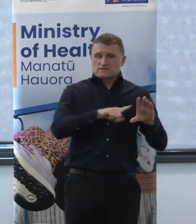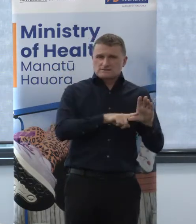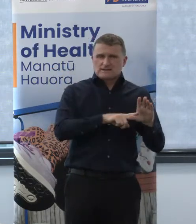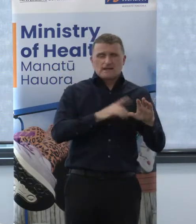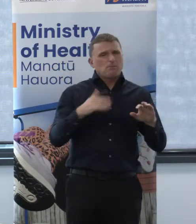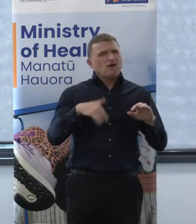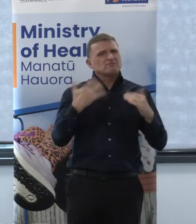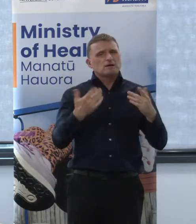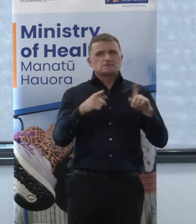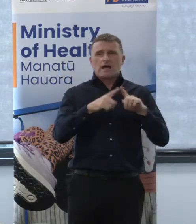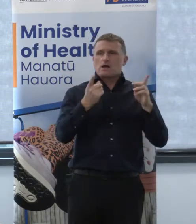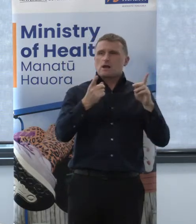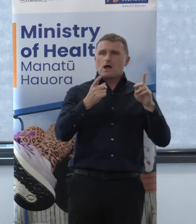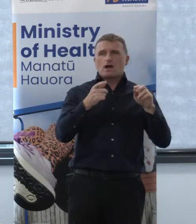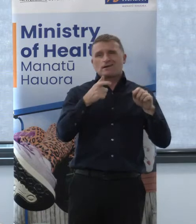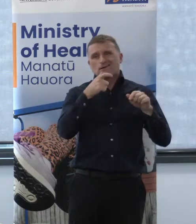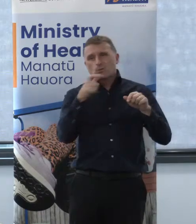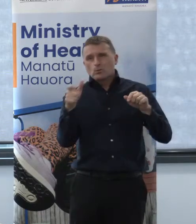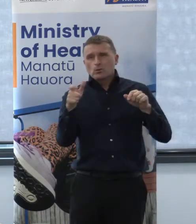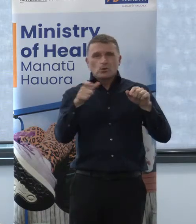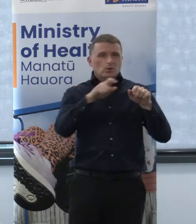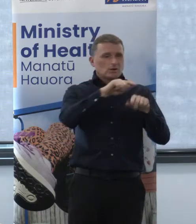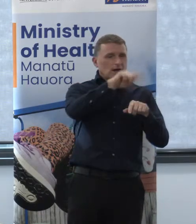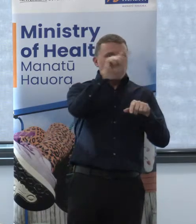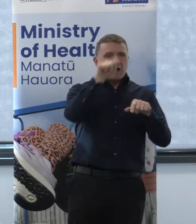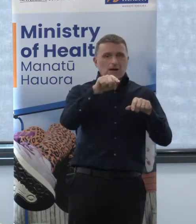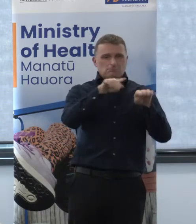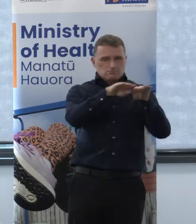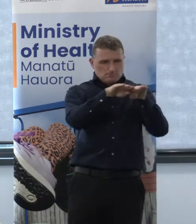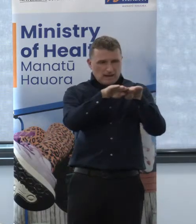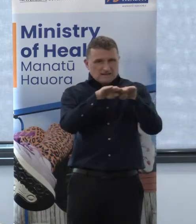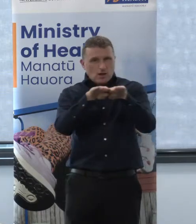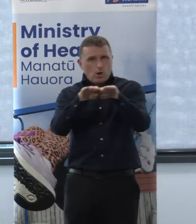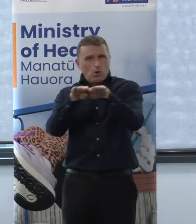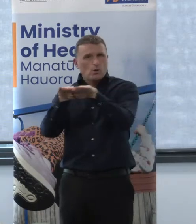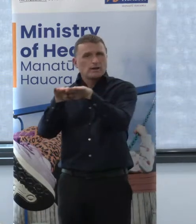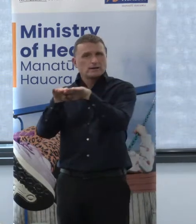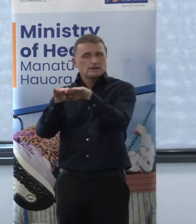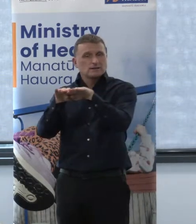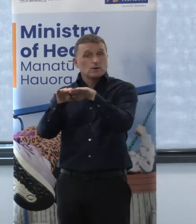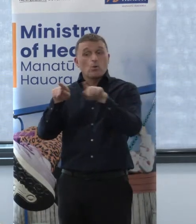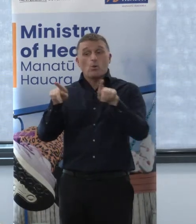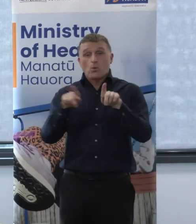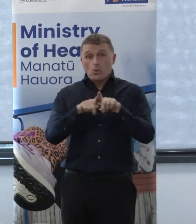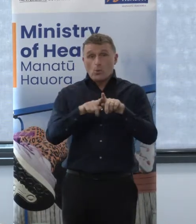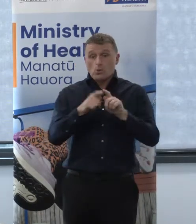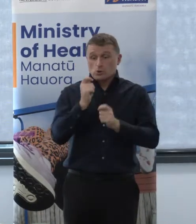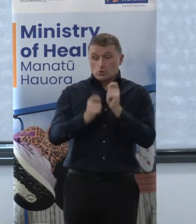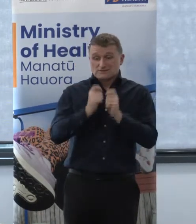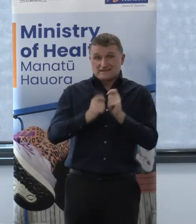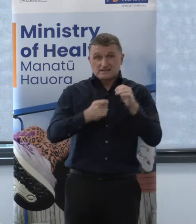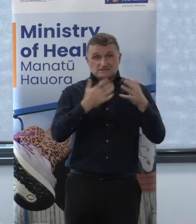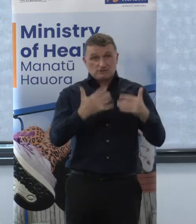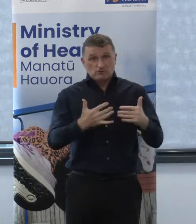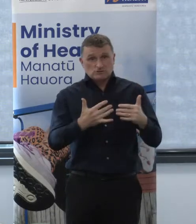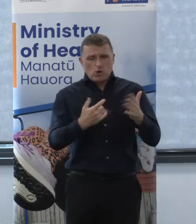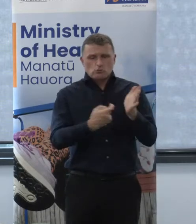results that are presented I don't think we are at the peak, what we are seeing is a steady plateau I think is the best word for it and that is